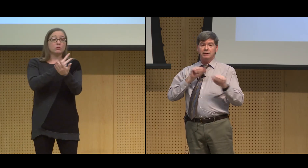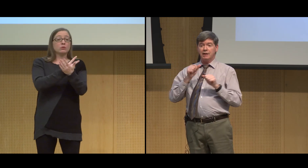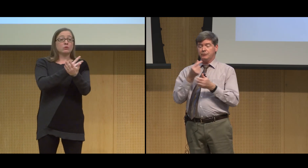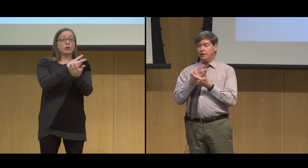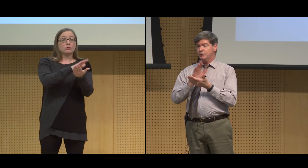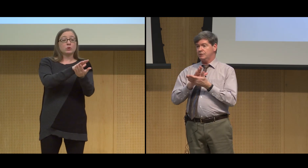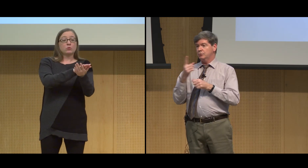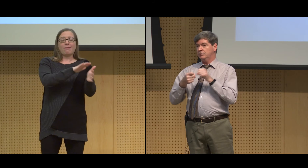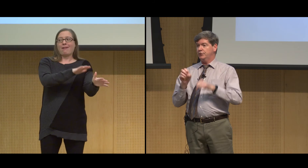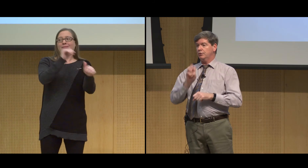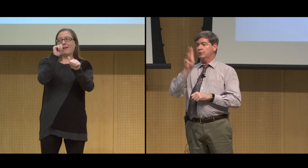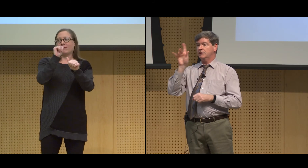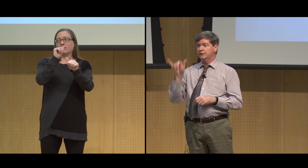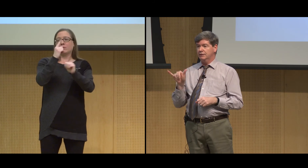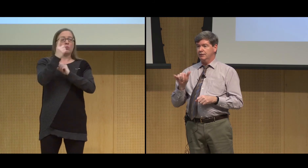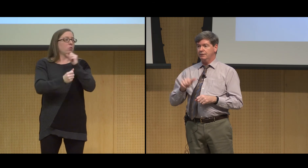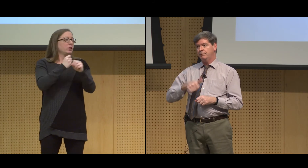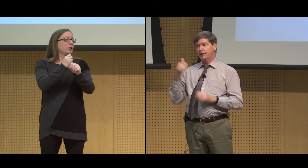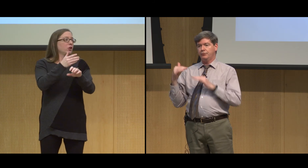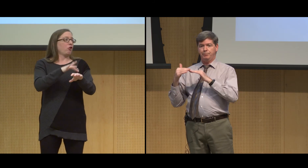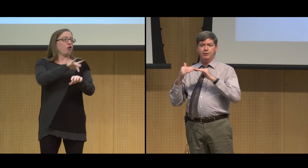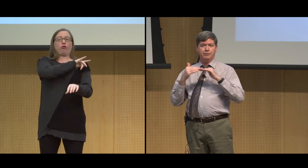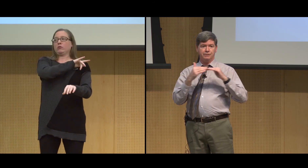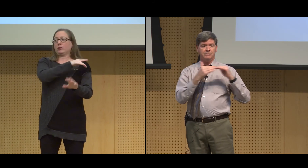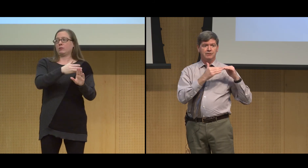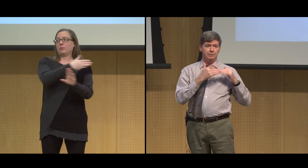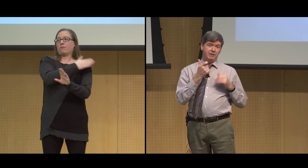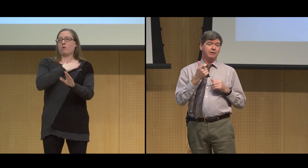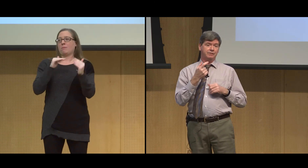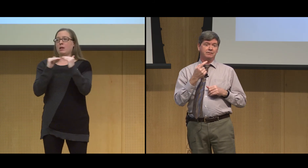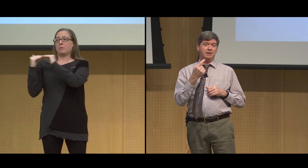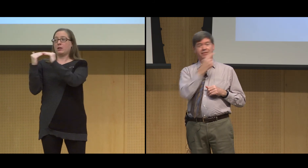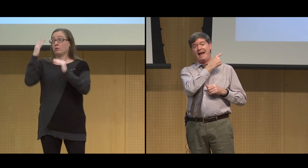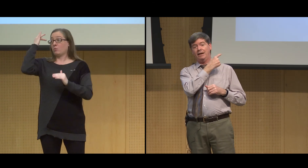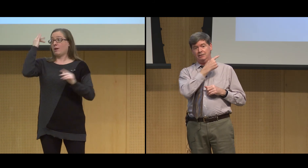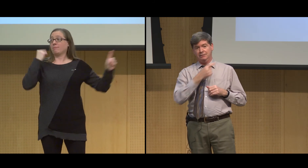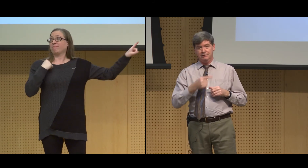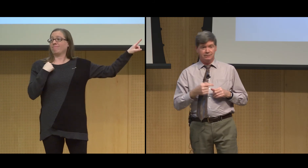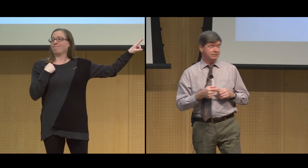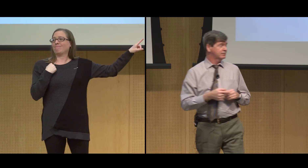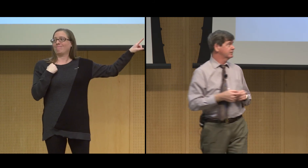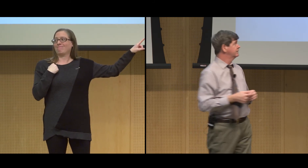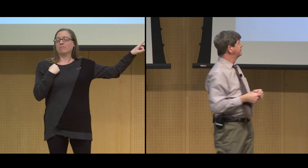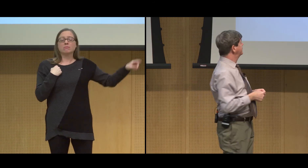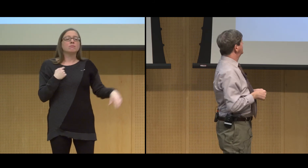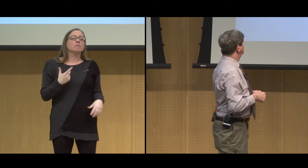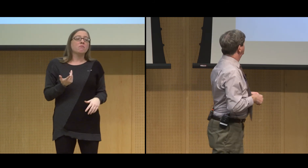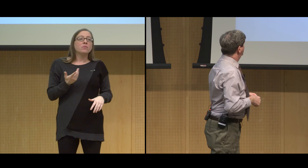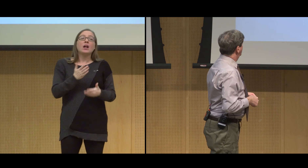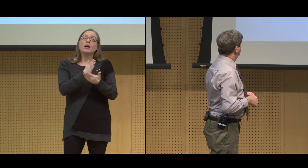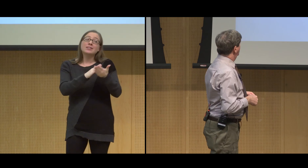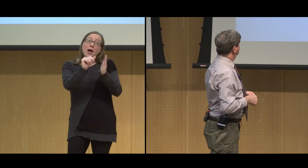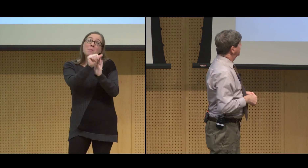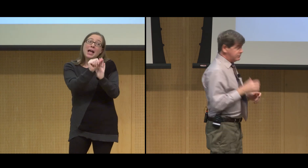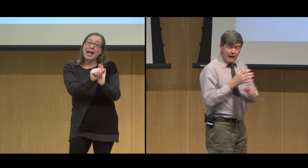I actually left graduate school a year early than my other peers because of that.